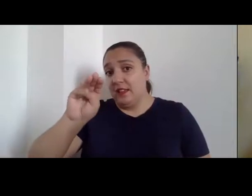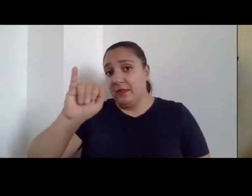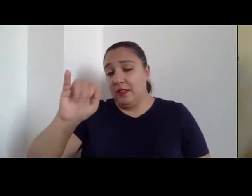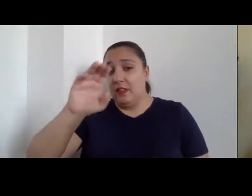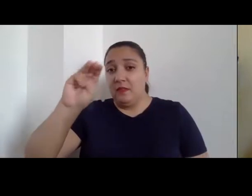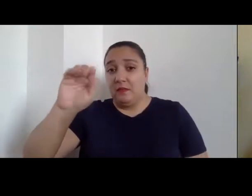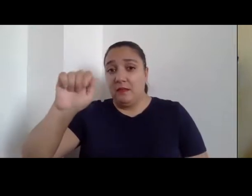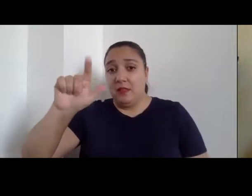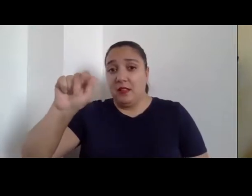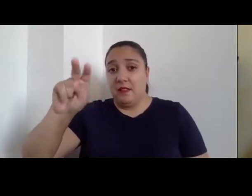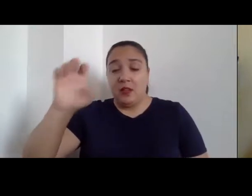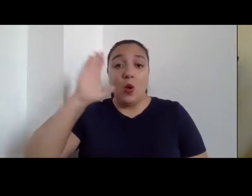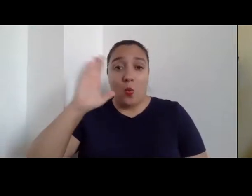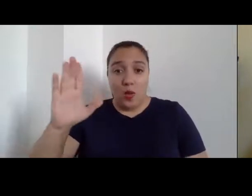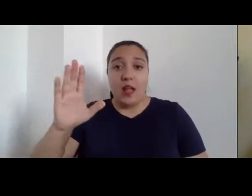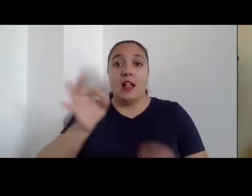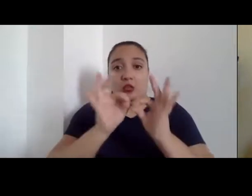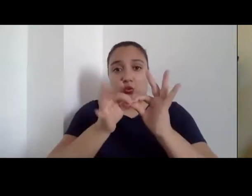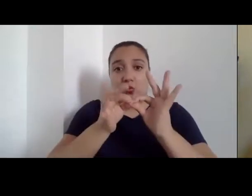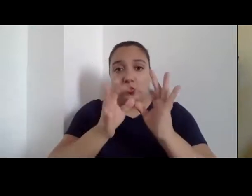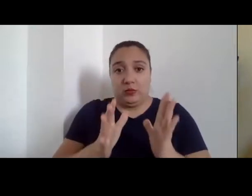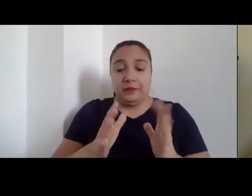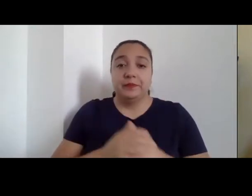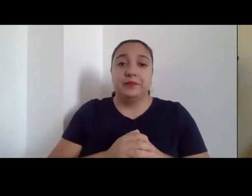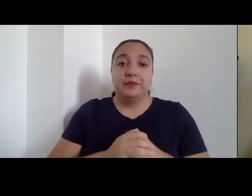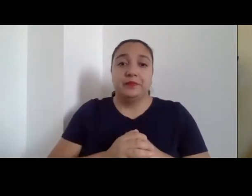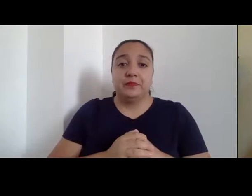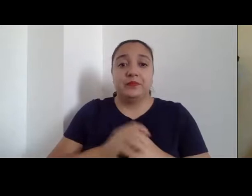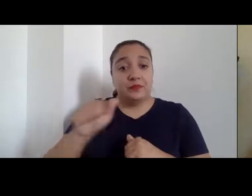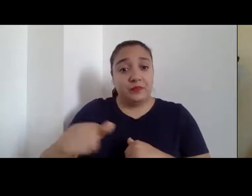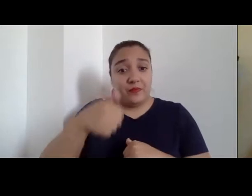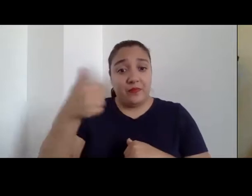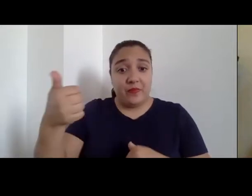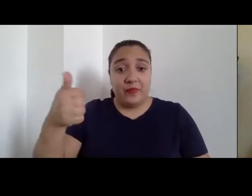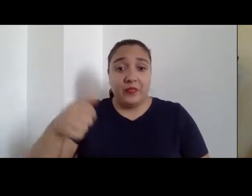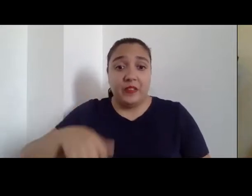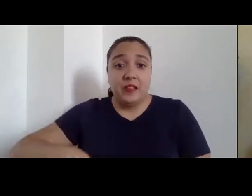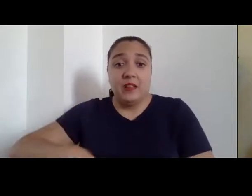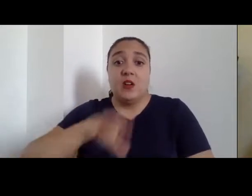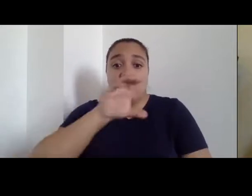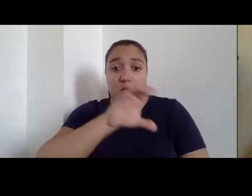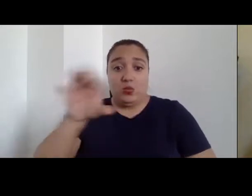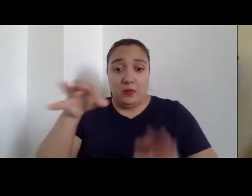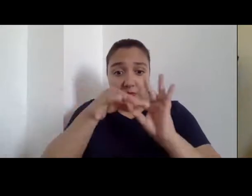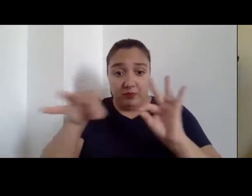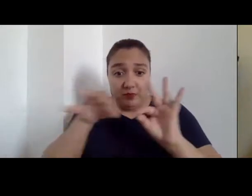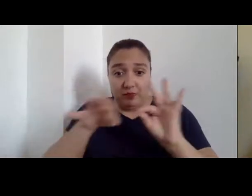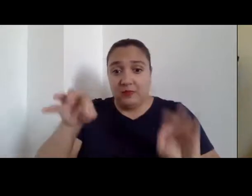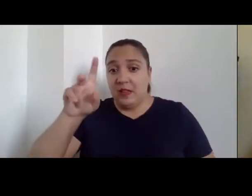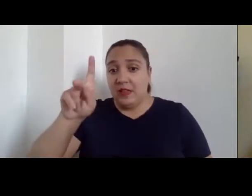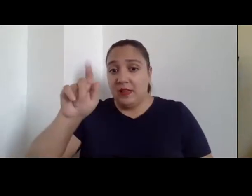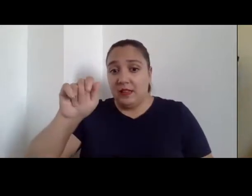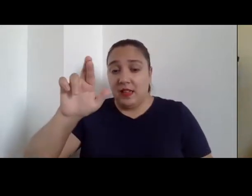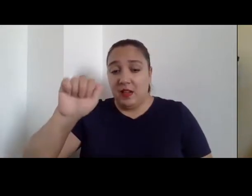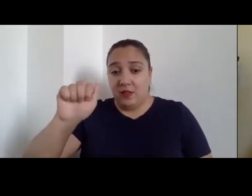services provided by Kara Dugas of Viscardi Center will be available. At times, due to